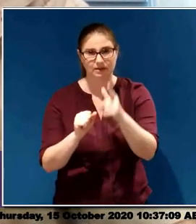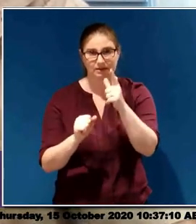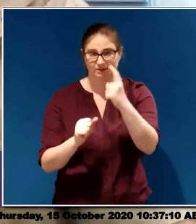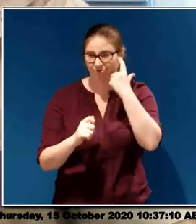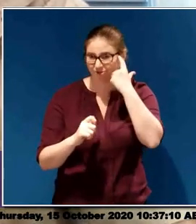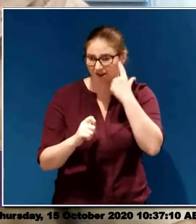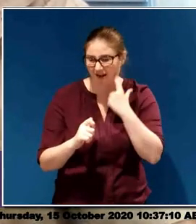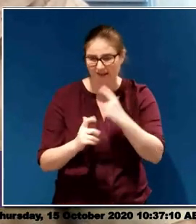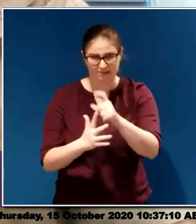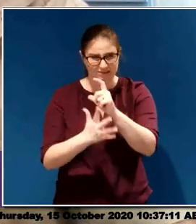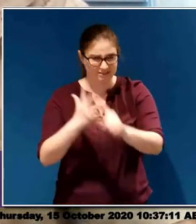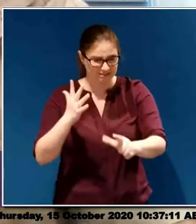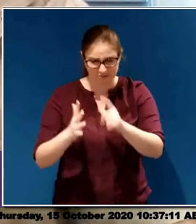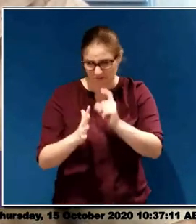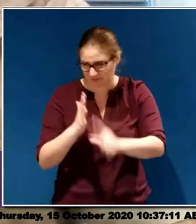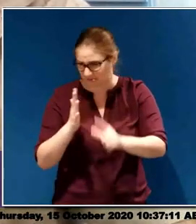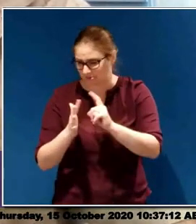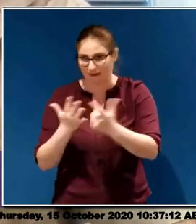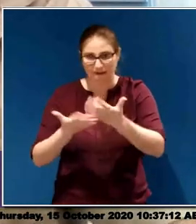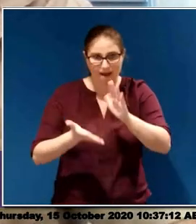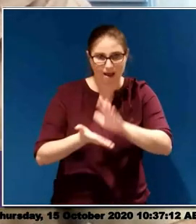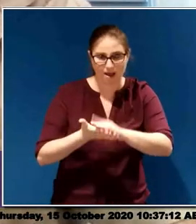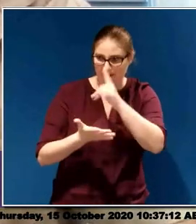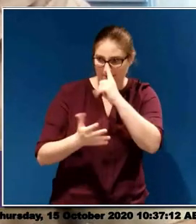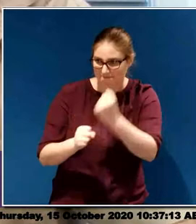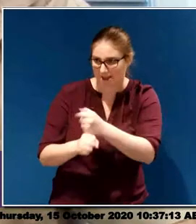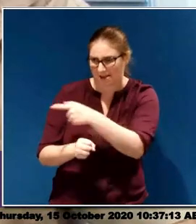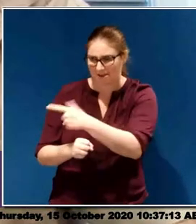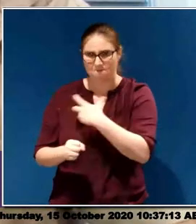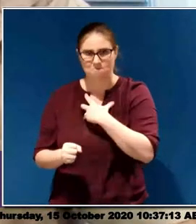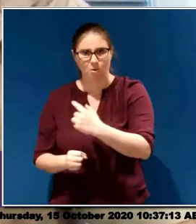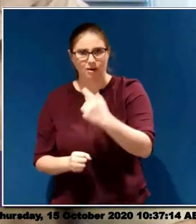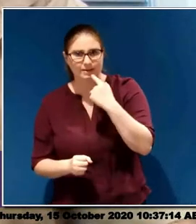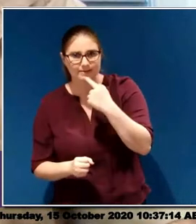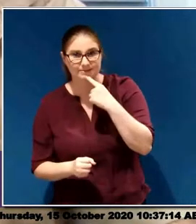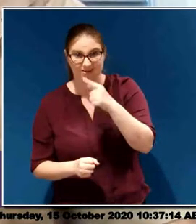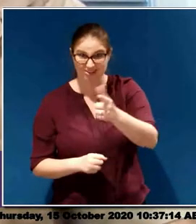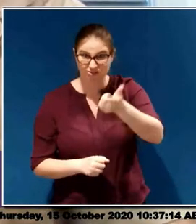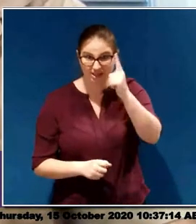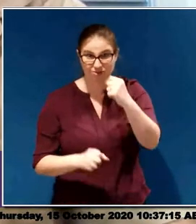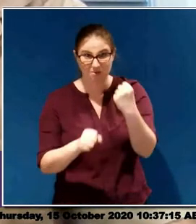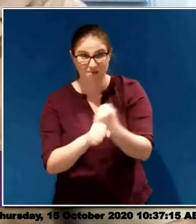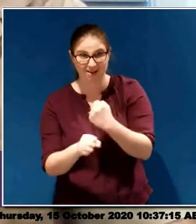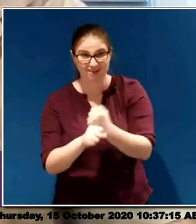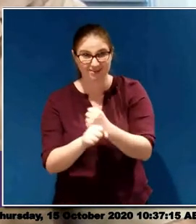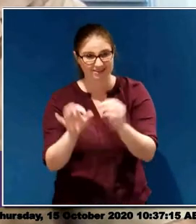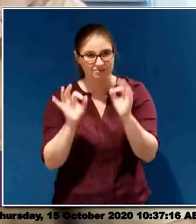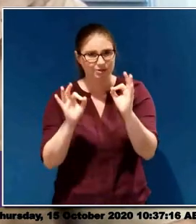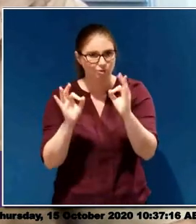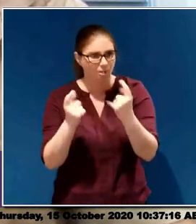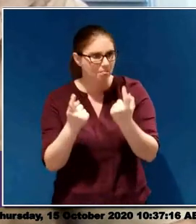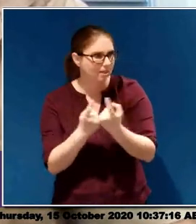She developed special little tools in the classroom to help him with his work.